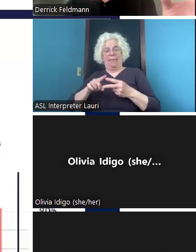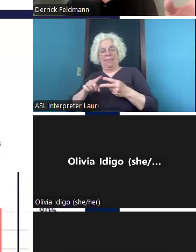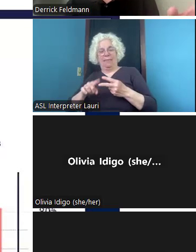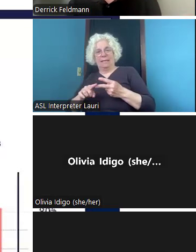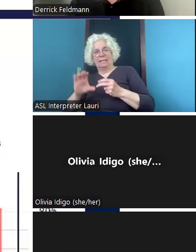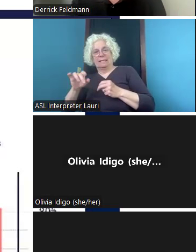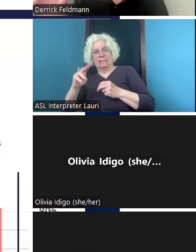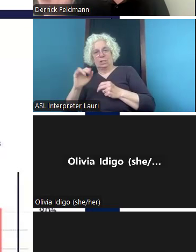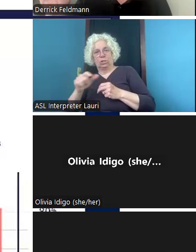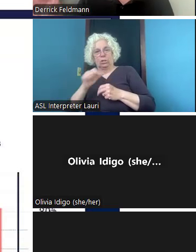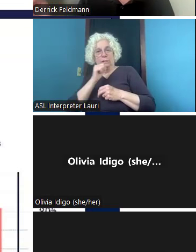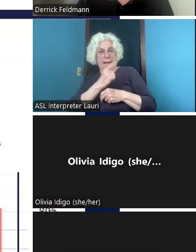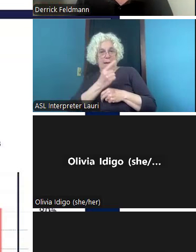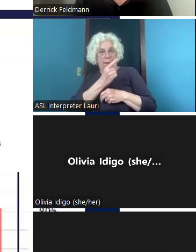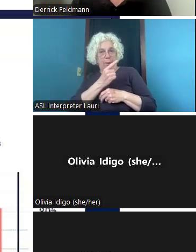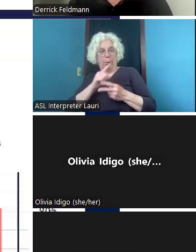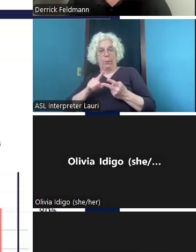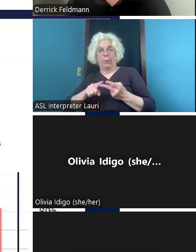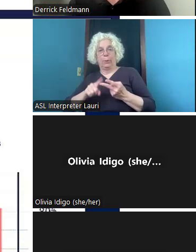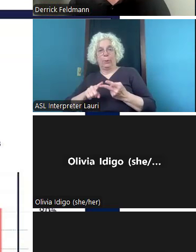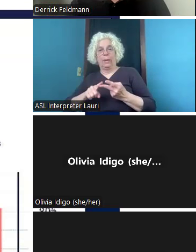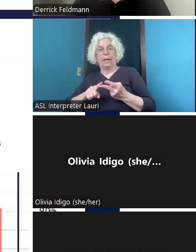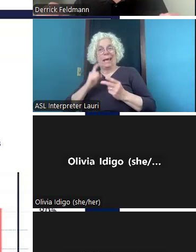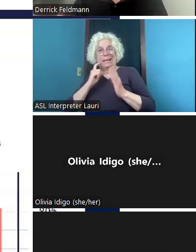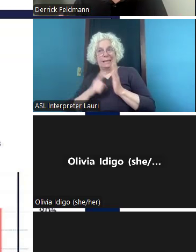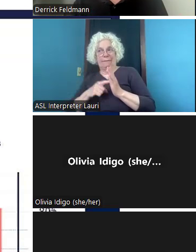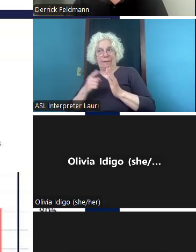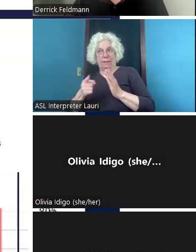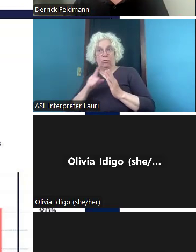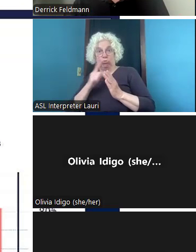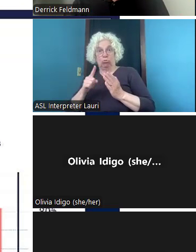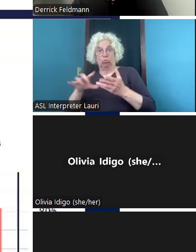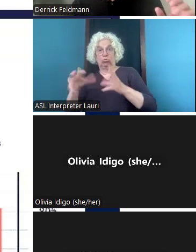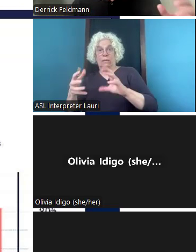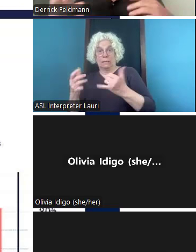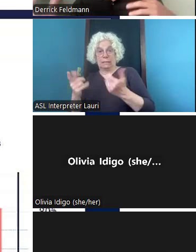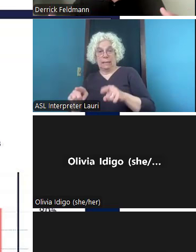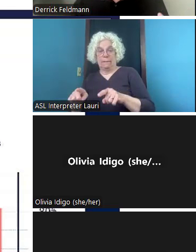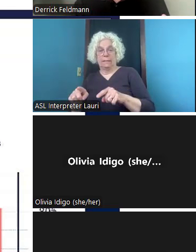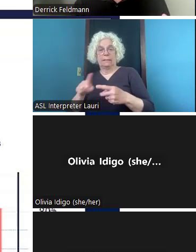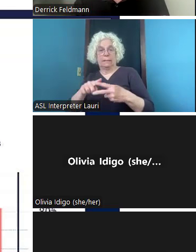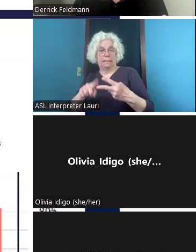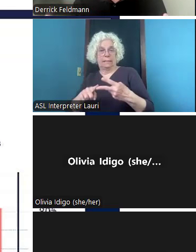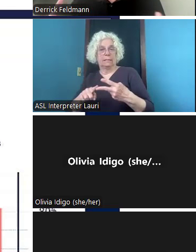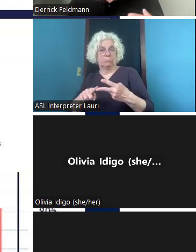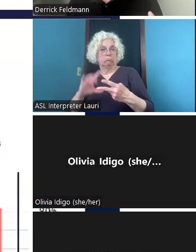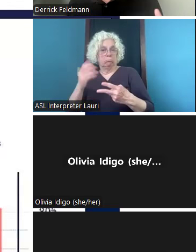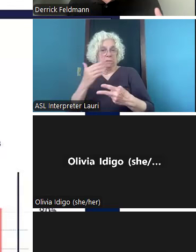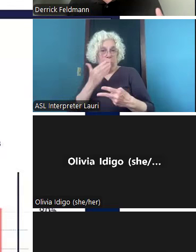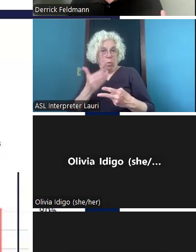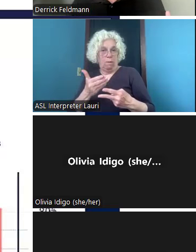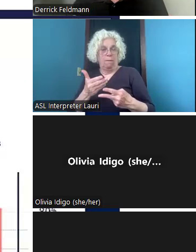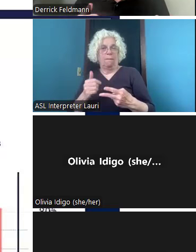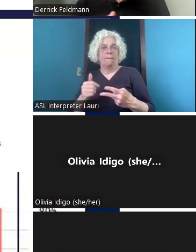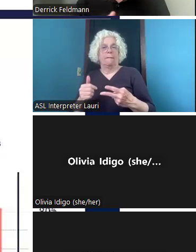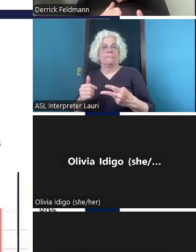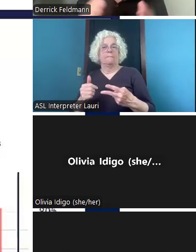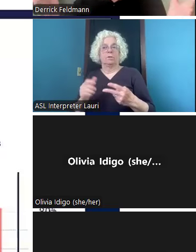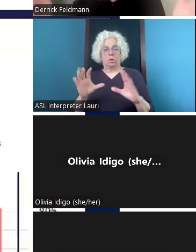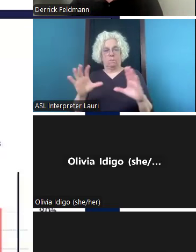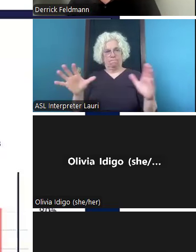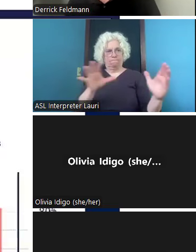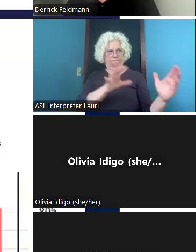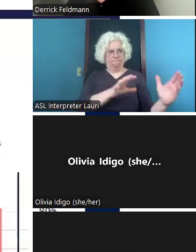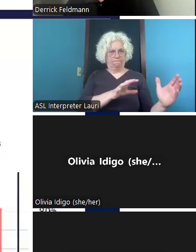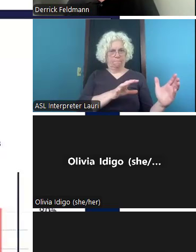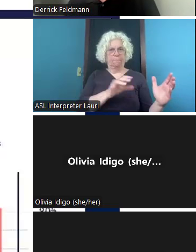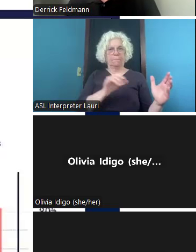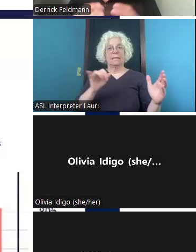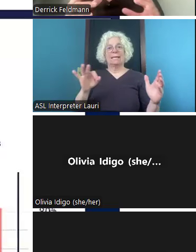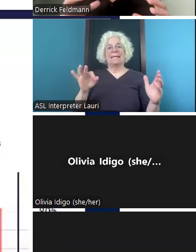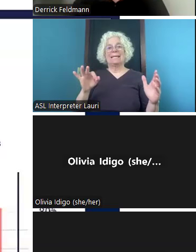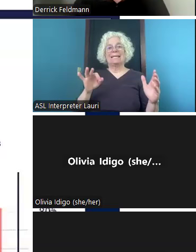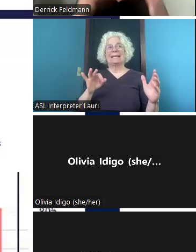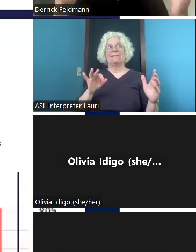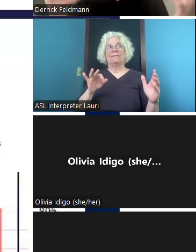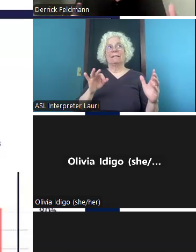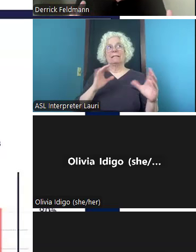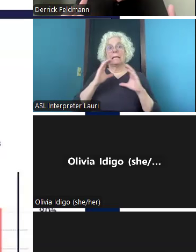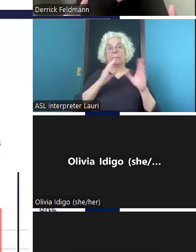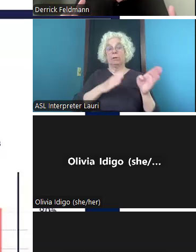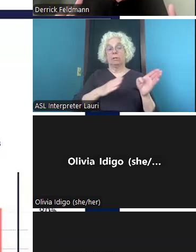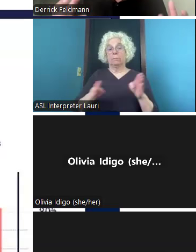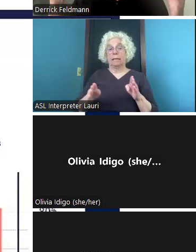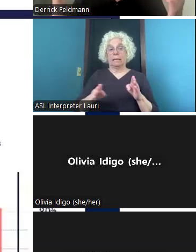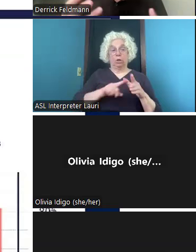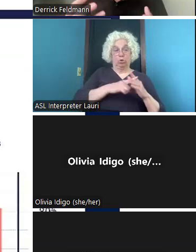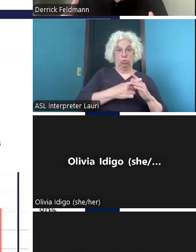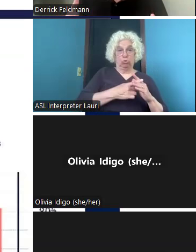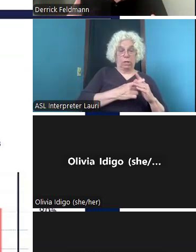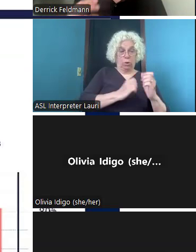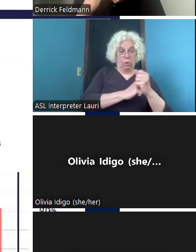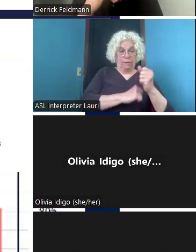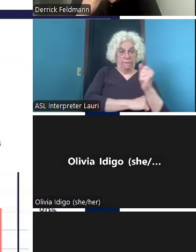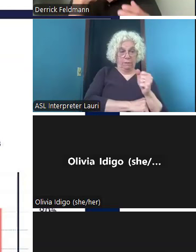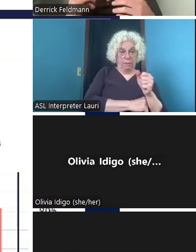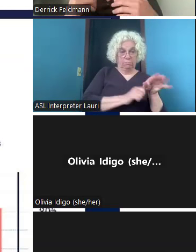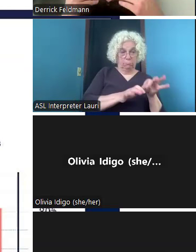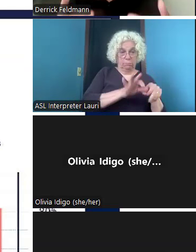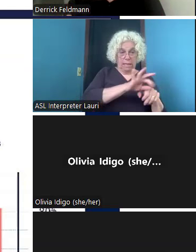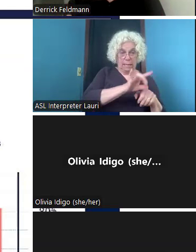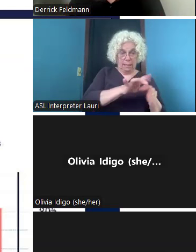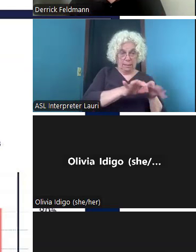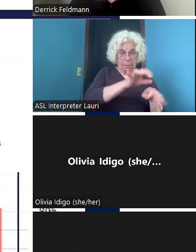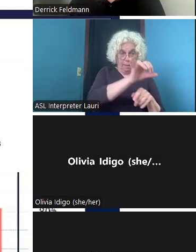you're not alone in identifying crisis did really well. And given the situations, we would look at it and say, in a segmented communications plan where you might lead with foundational frame of what is 988,